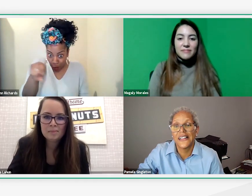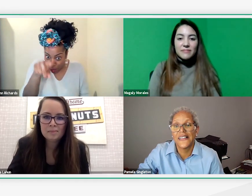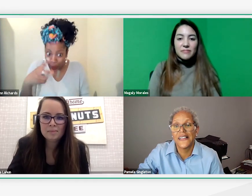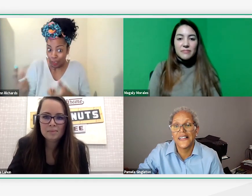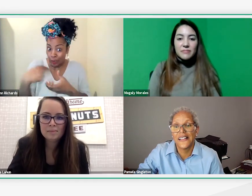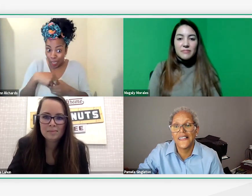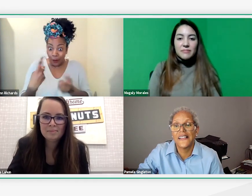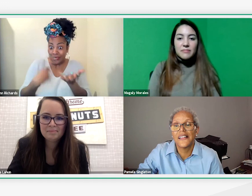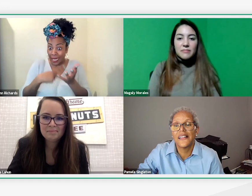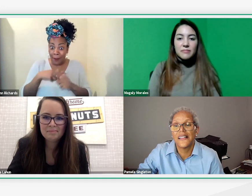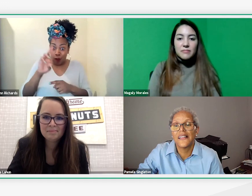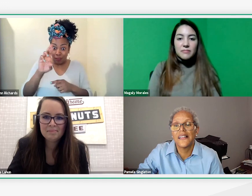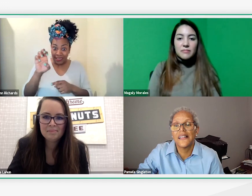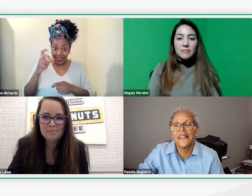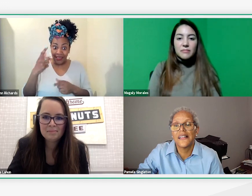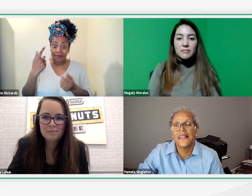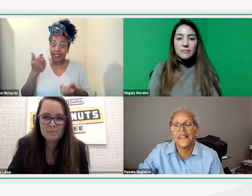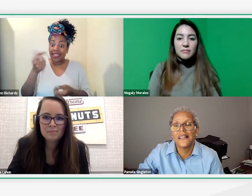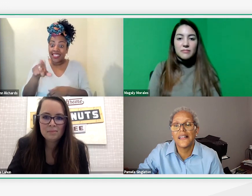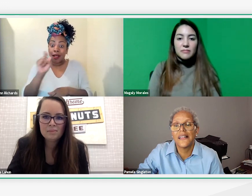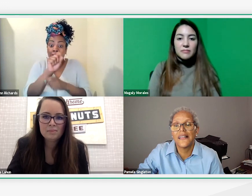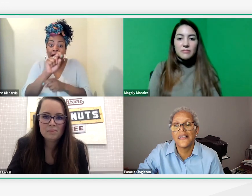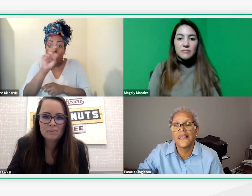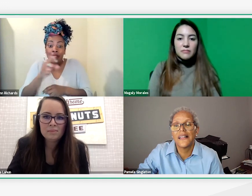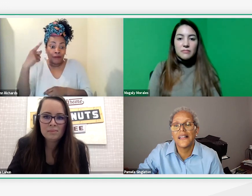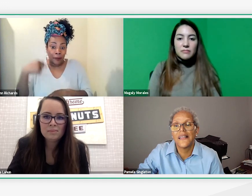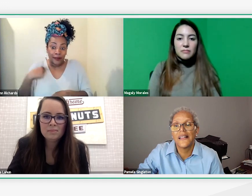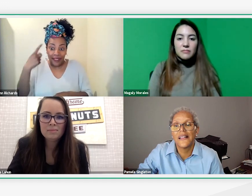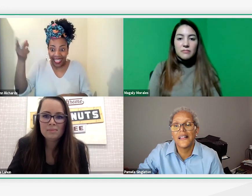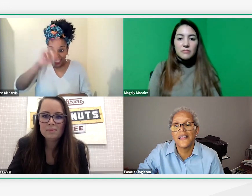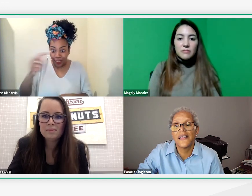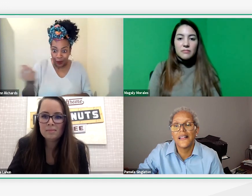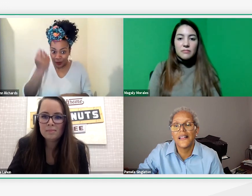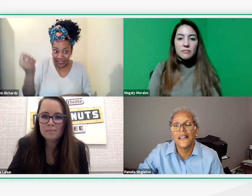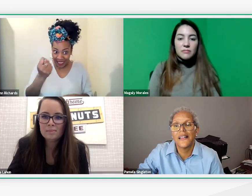Now, for those of you who will be joining our discussion on real estate,